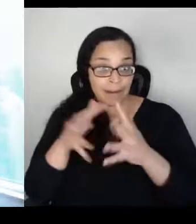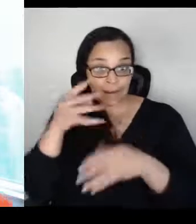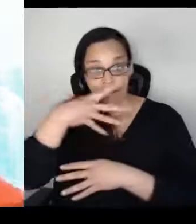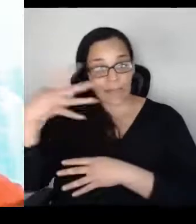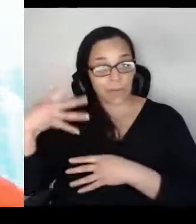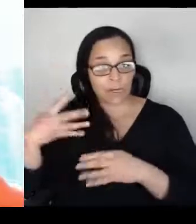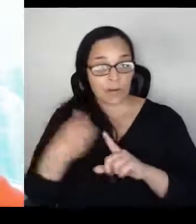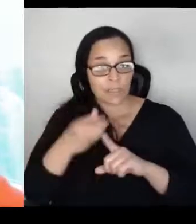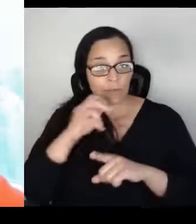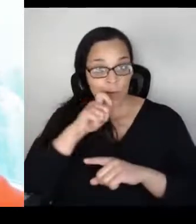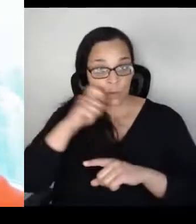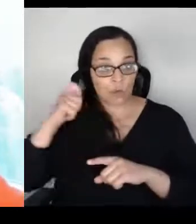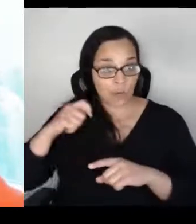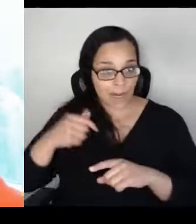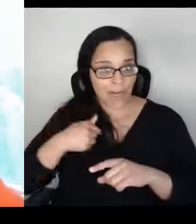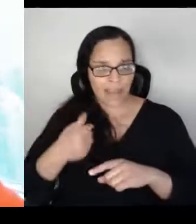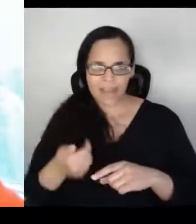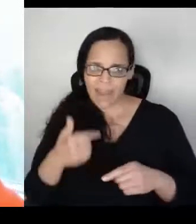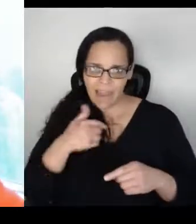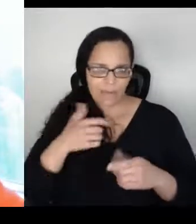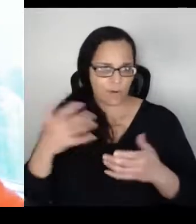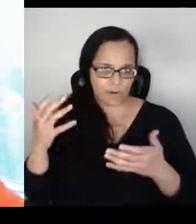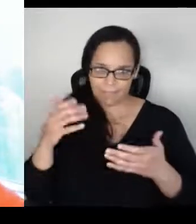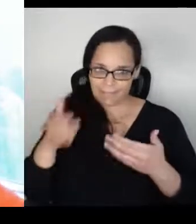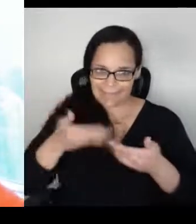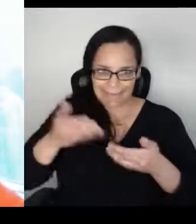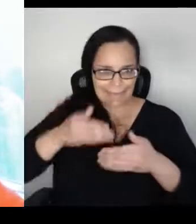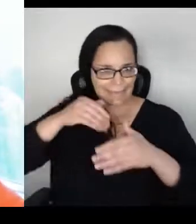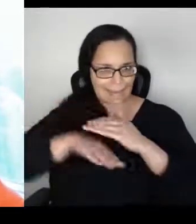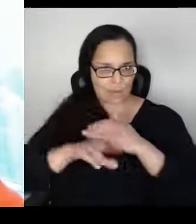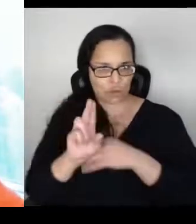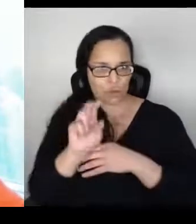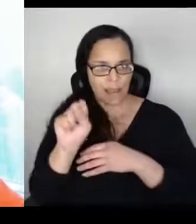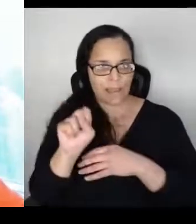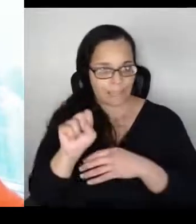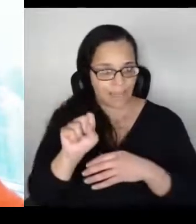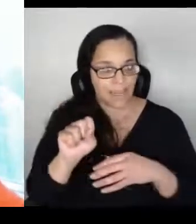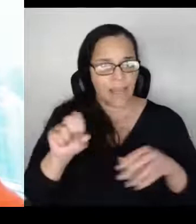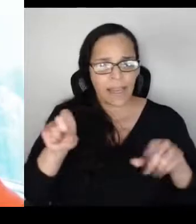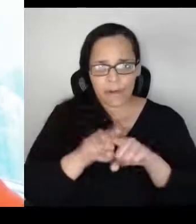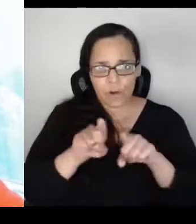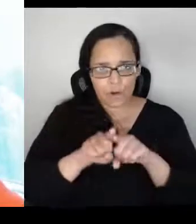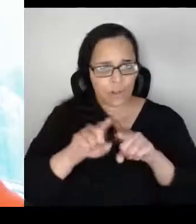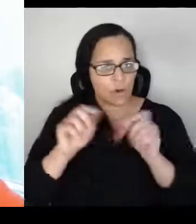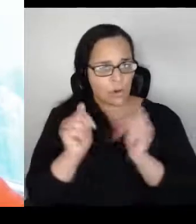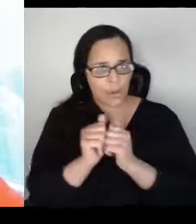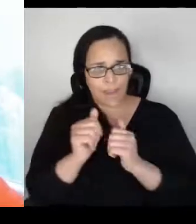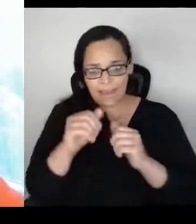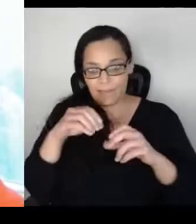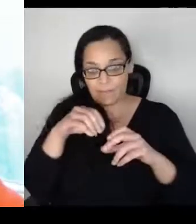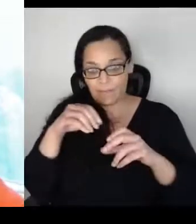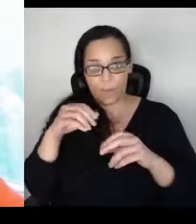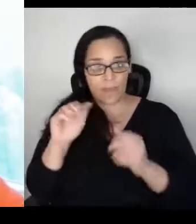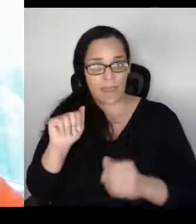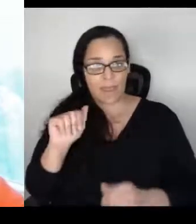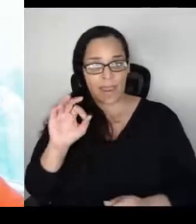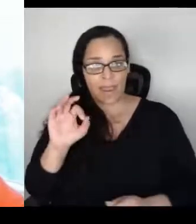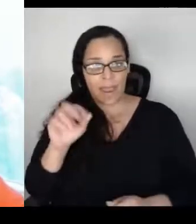And then we saw the different reality with the Afghan community, who's still sitting on over 90% denial approval